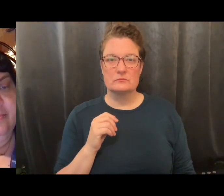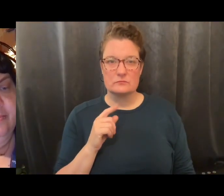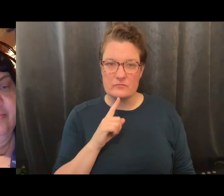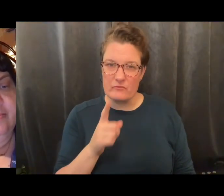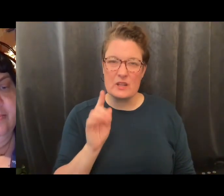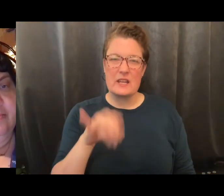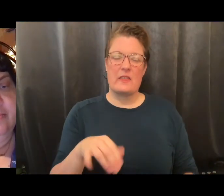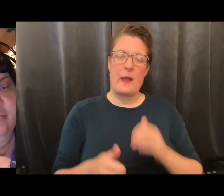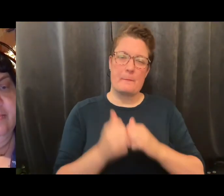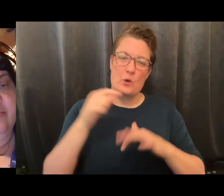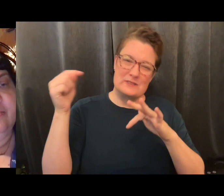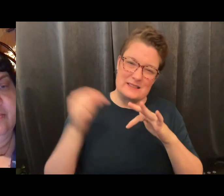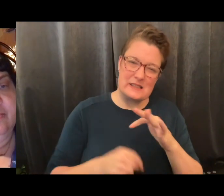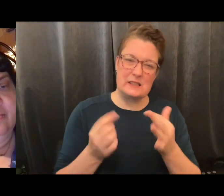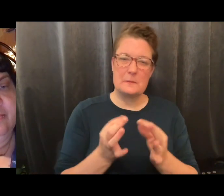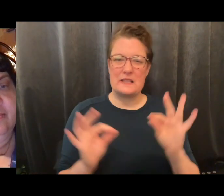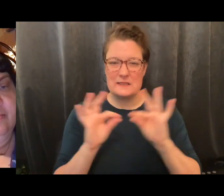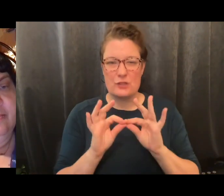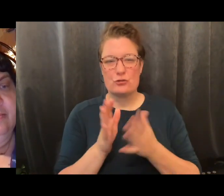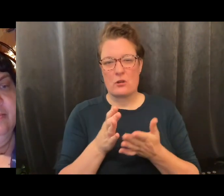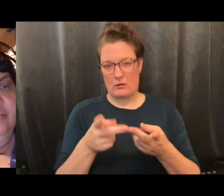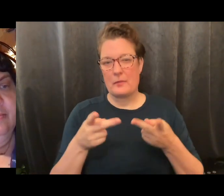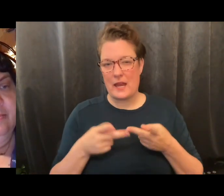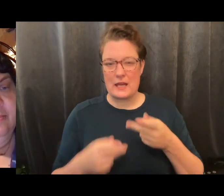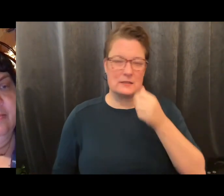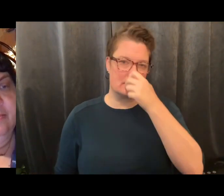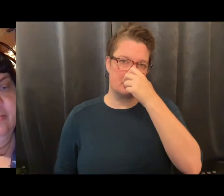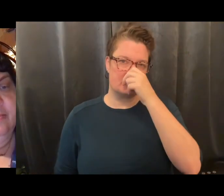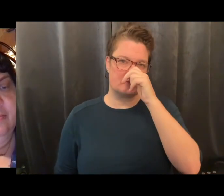and, you know, we have these great spiritual tools.